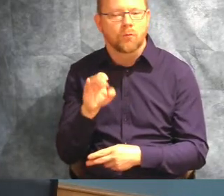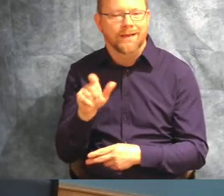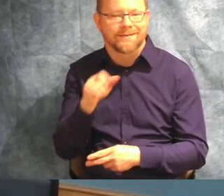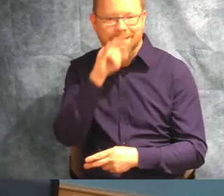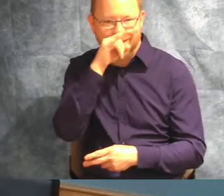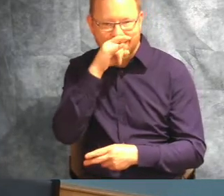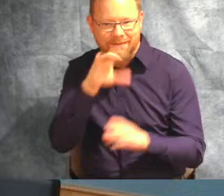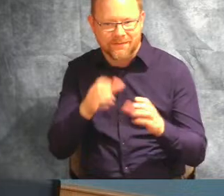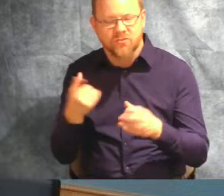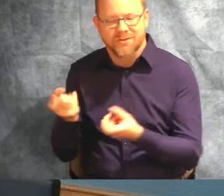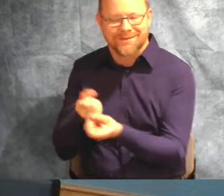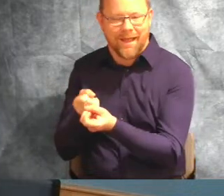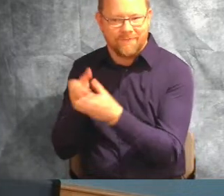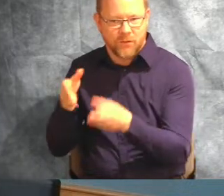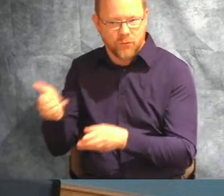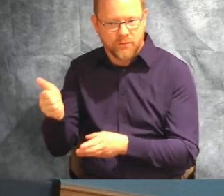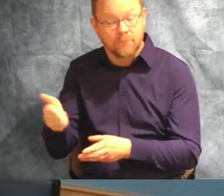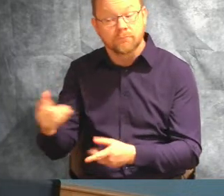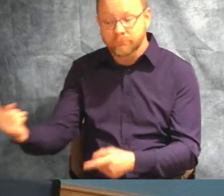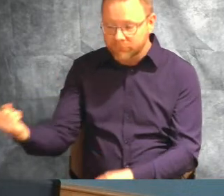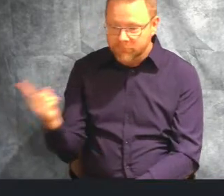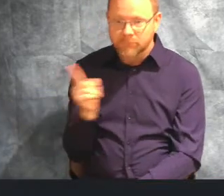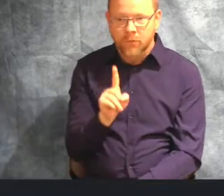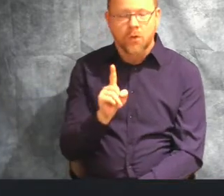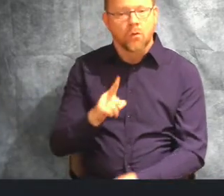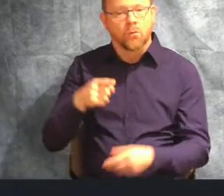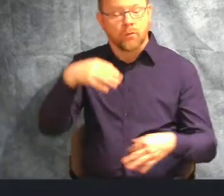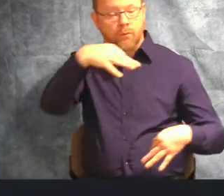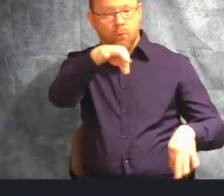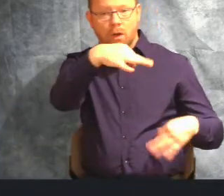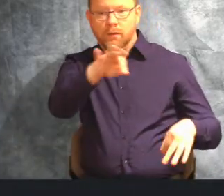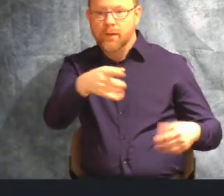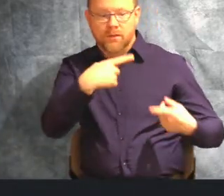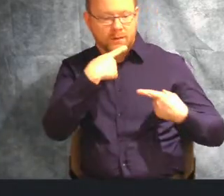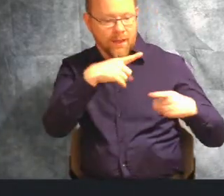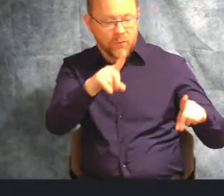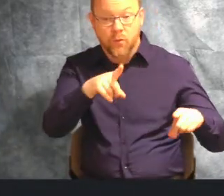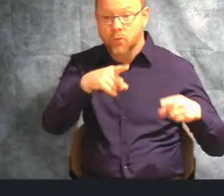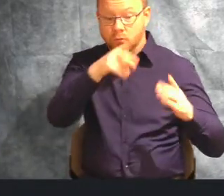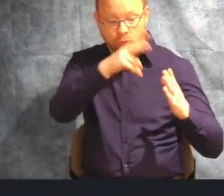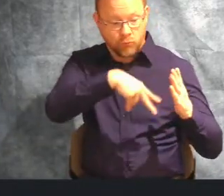the podium. We're going to read the proclamation. We'll say a couple things and then we'll hopefully